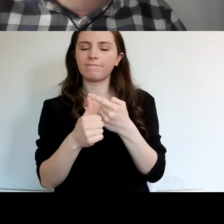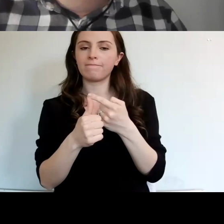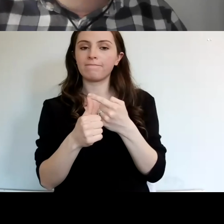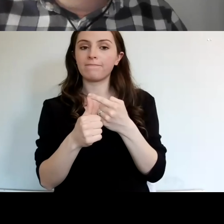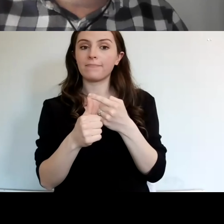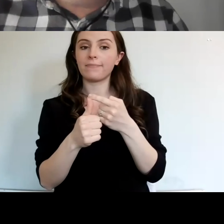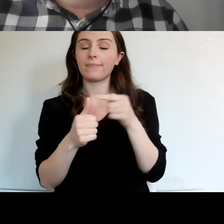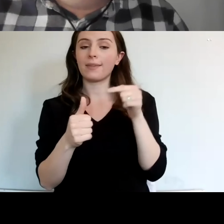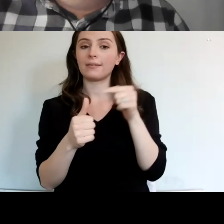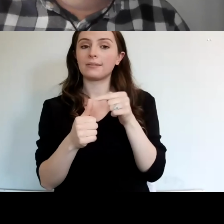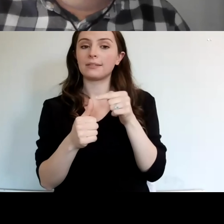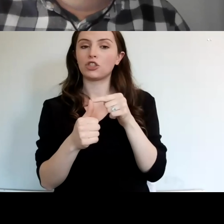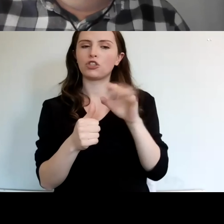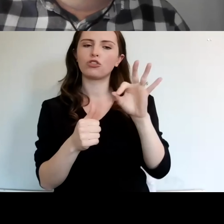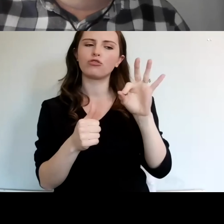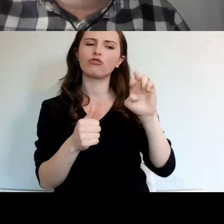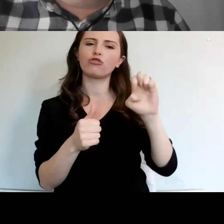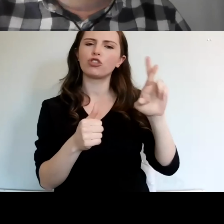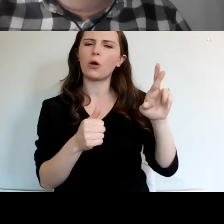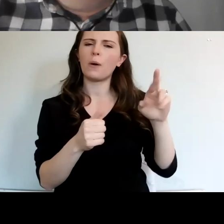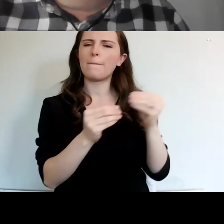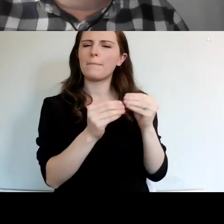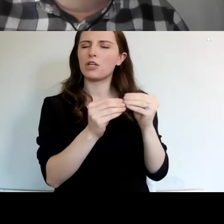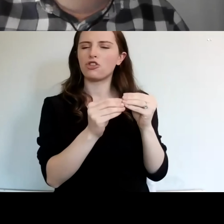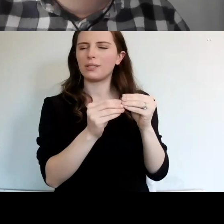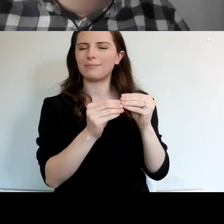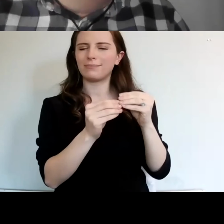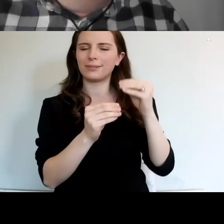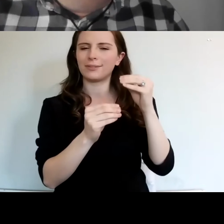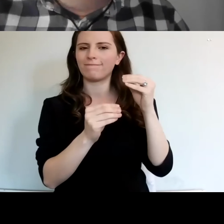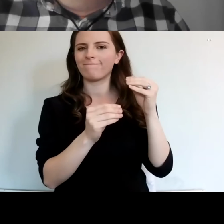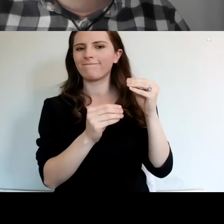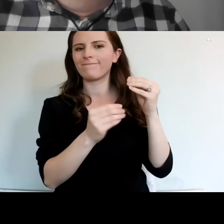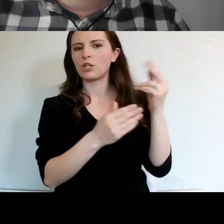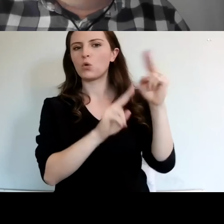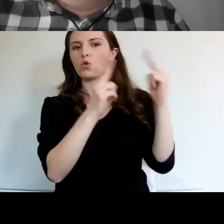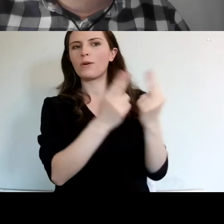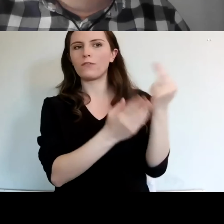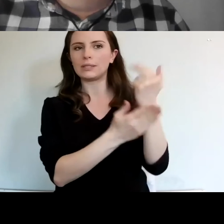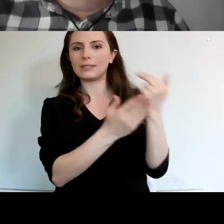Ger mentioned the notion of Universal Design affecting everybody, not just people with disabilities.